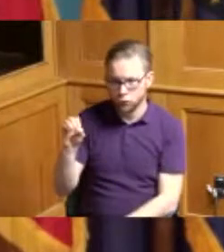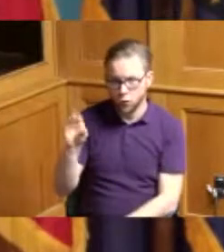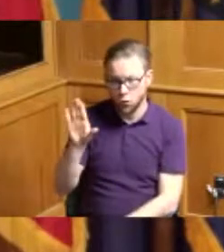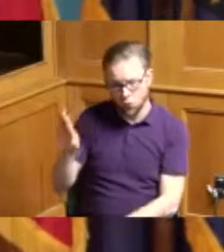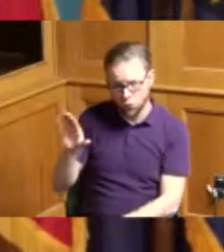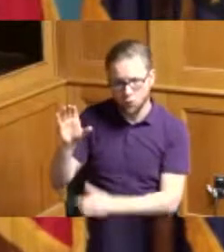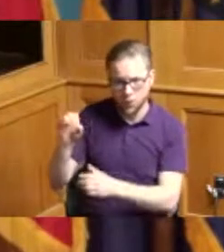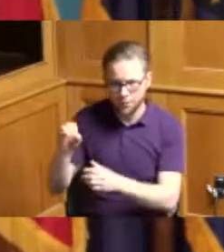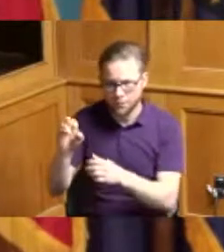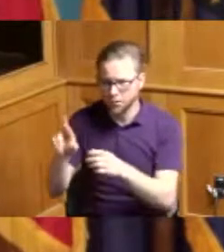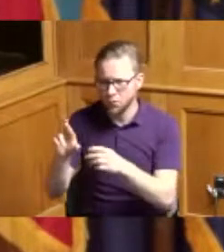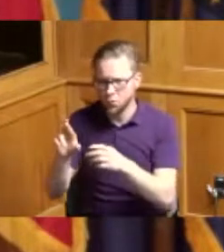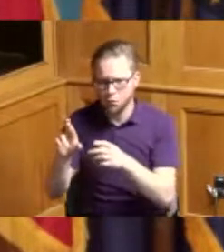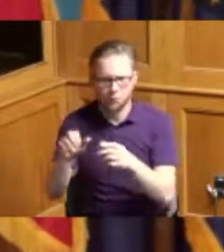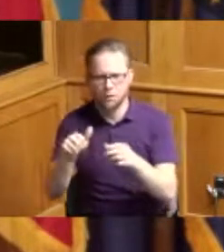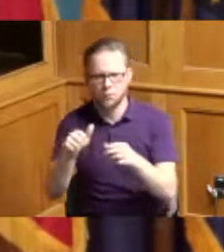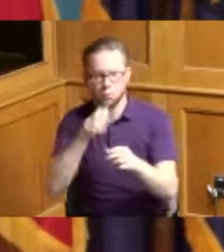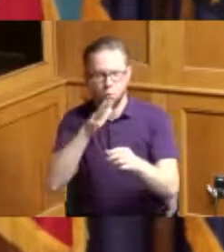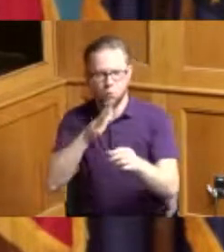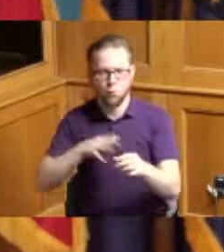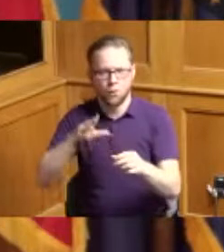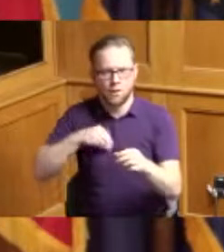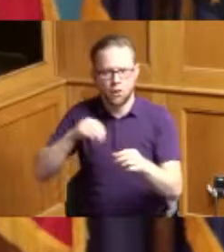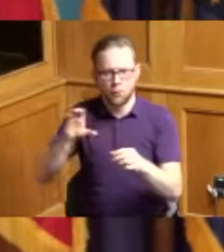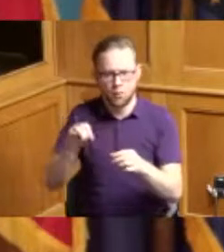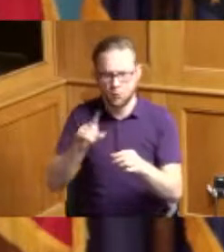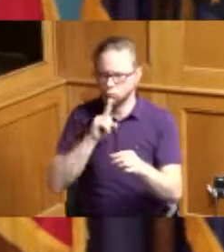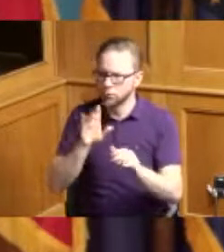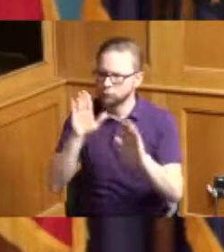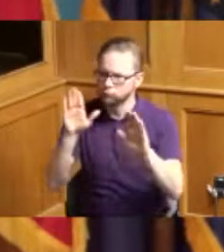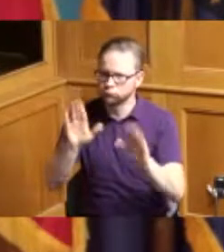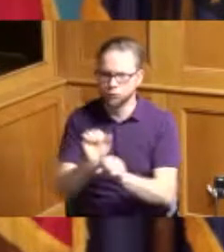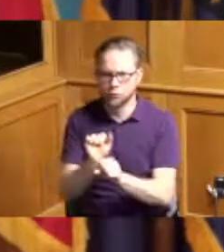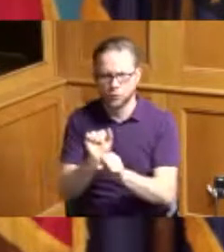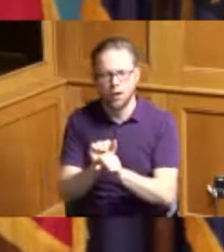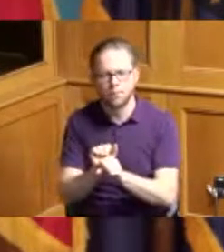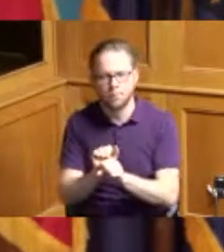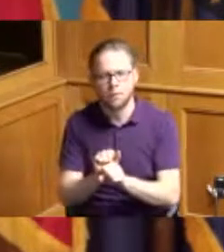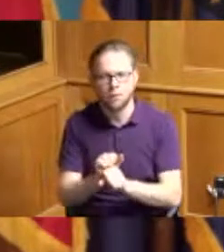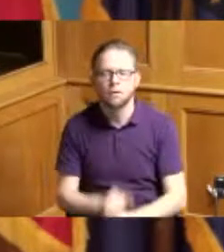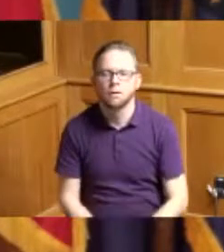who's a female-owned company she did a great job but we should have we had some I think we got